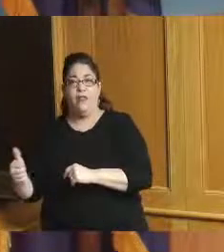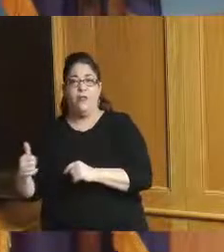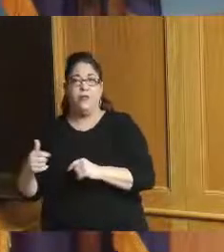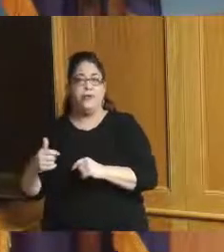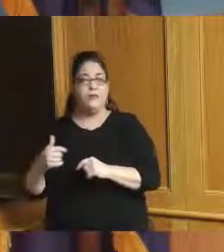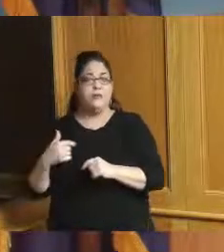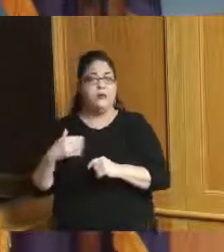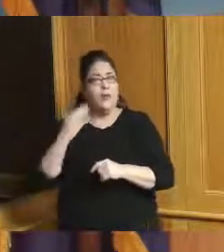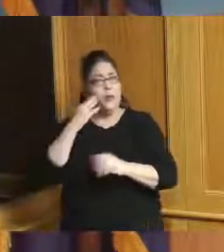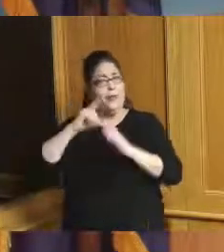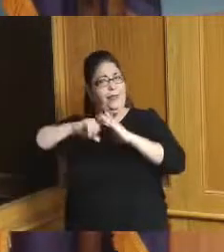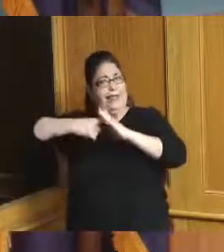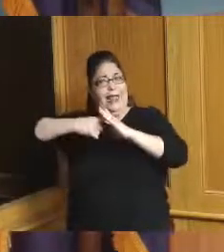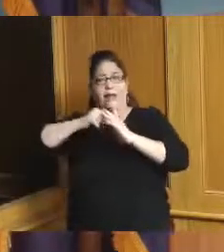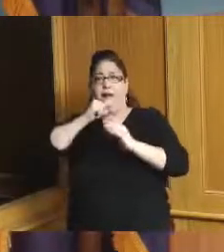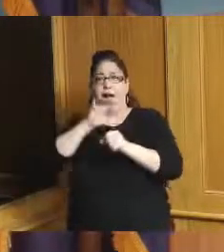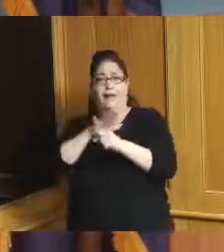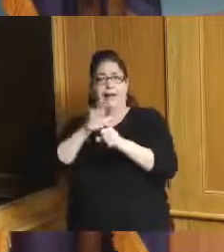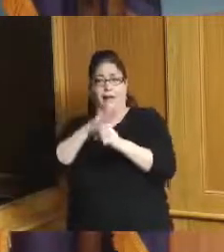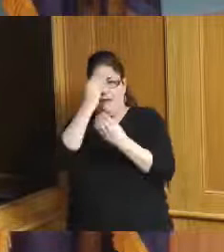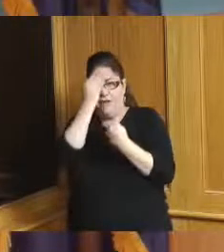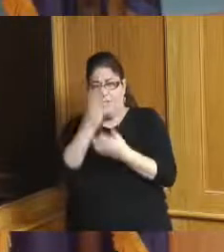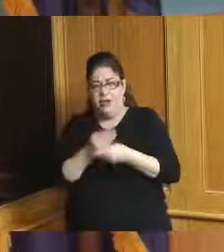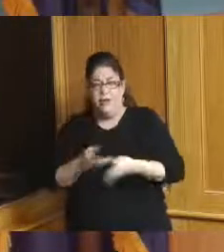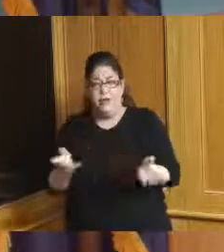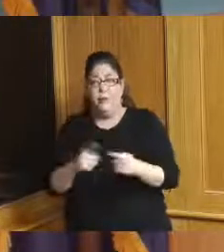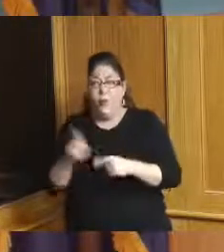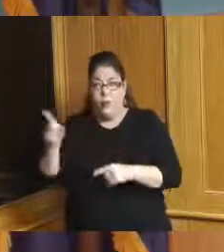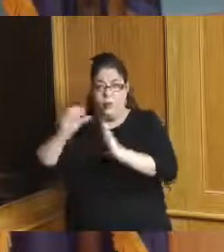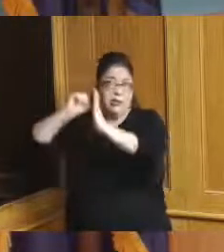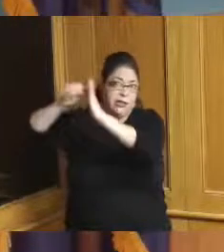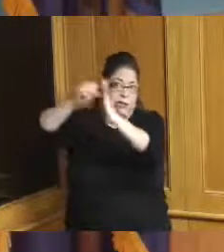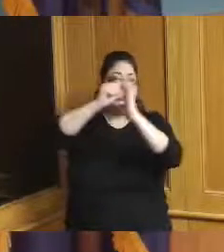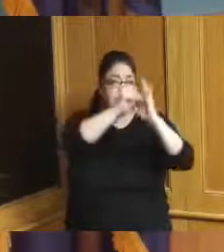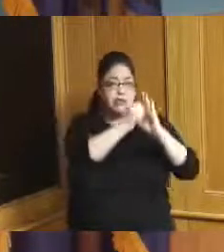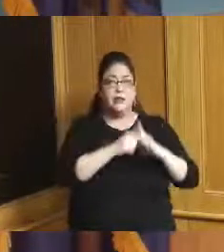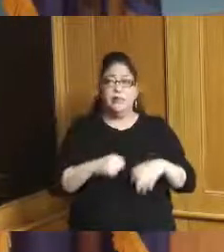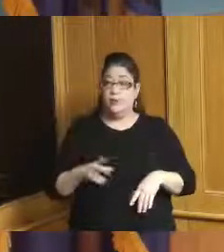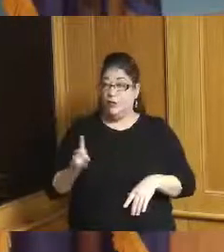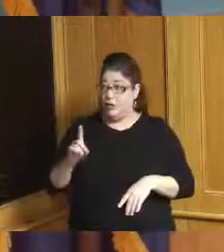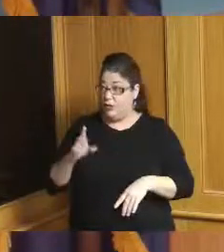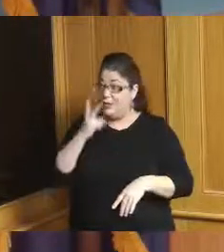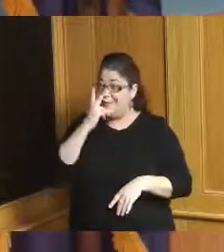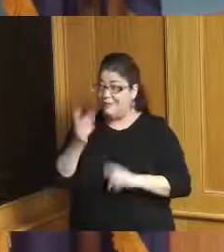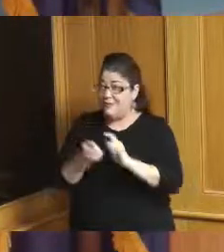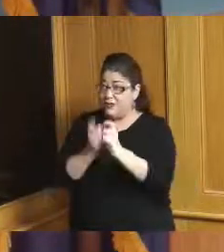out but then you guys really kind of pounded and did you see a change at all well I think